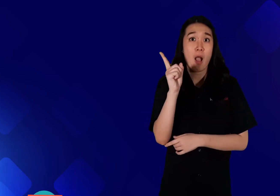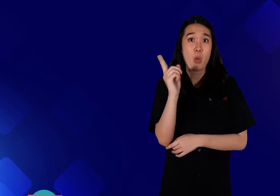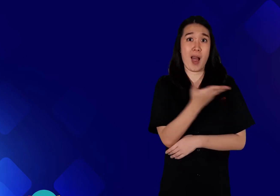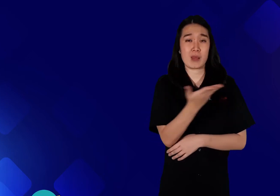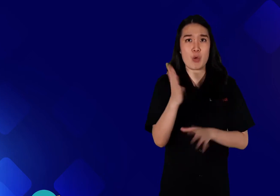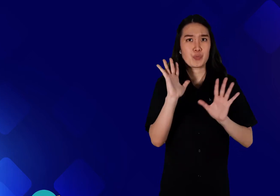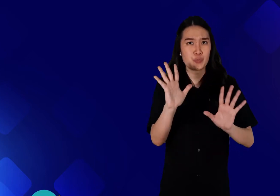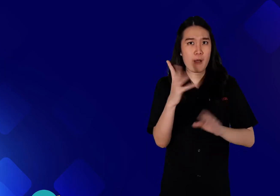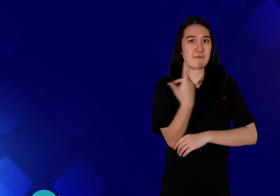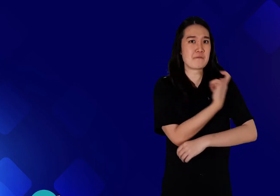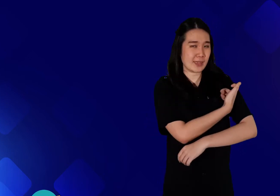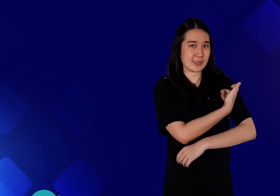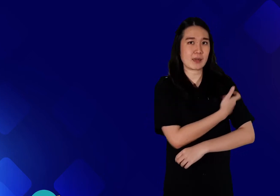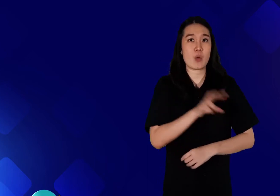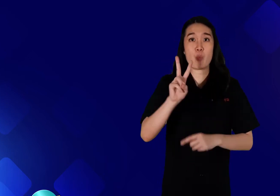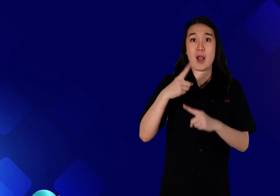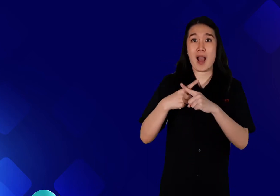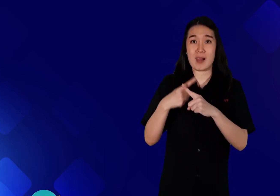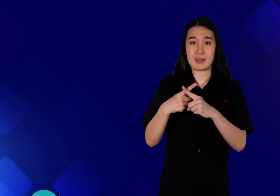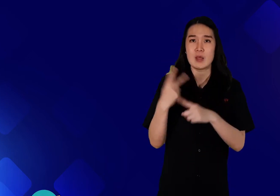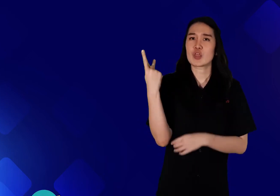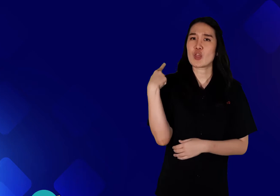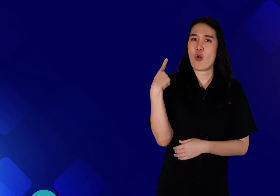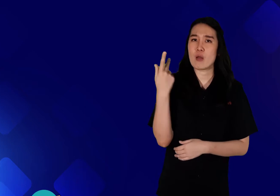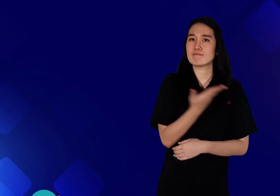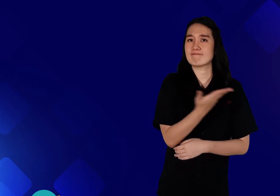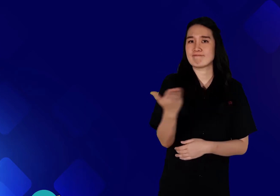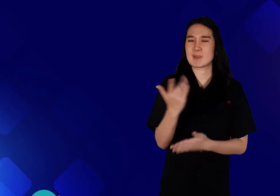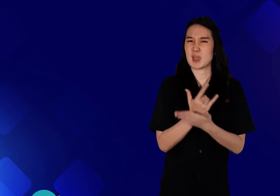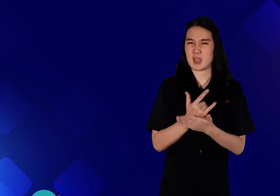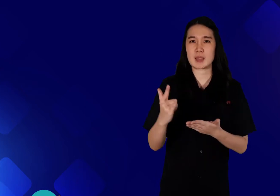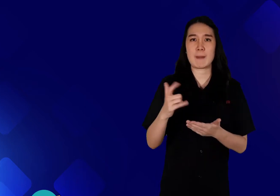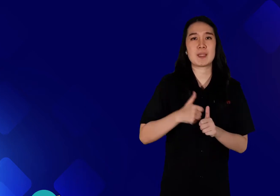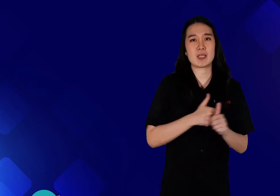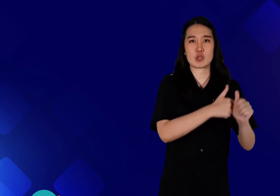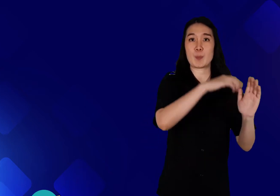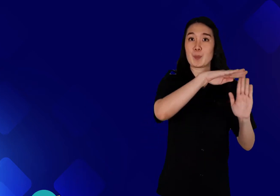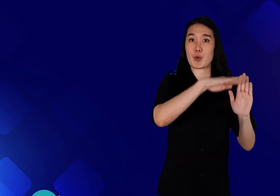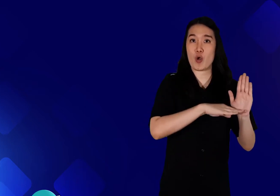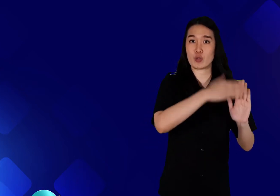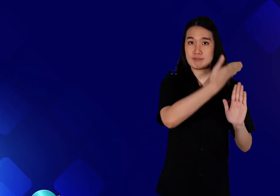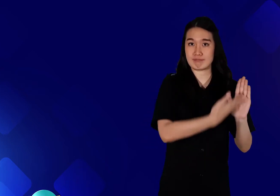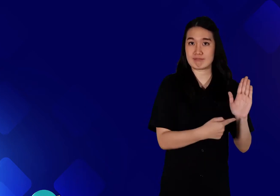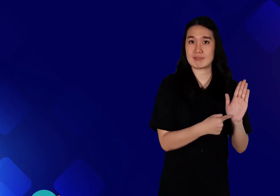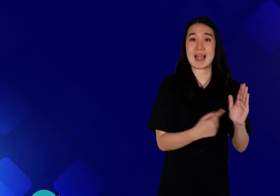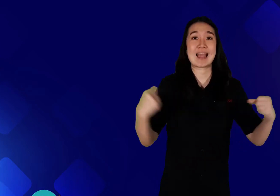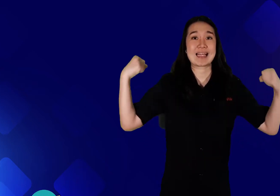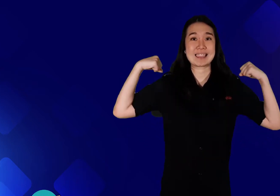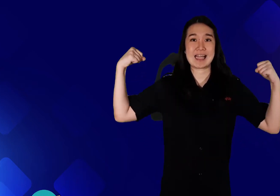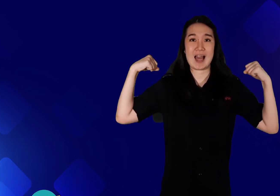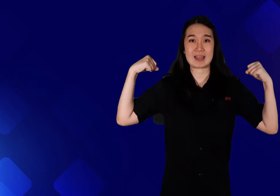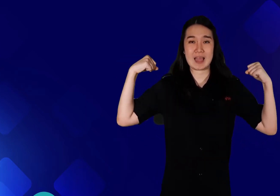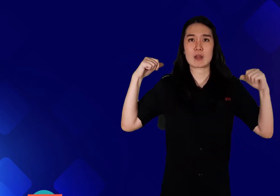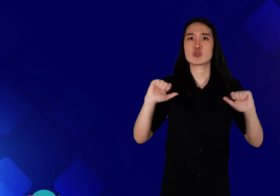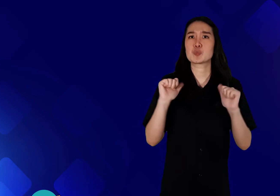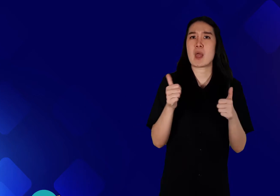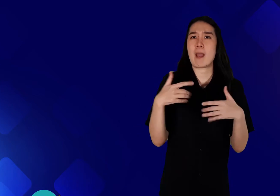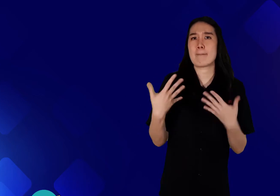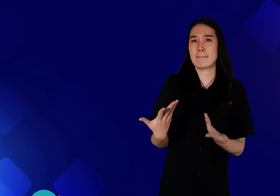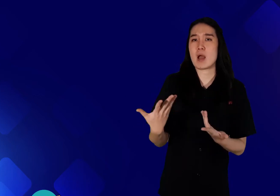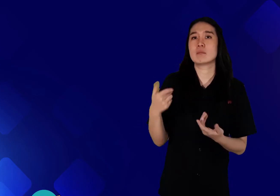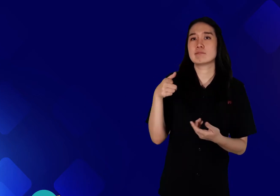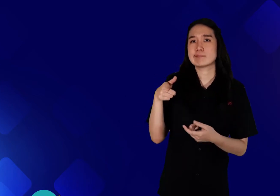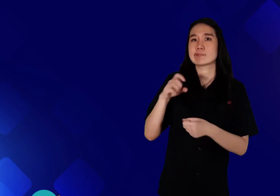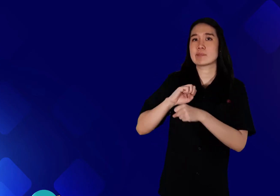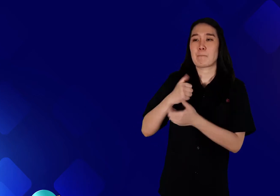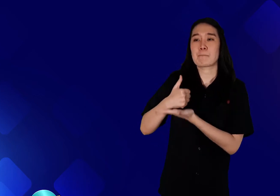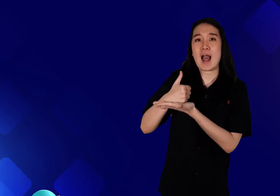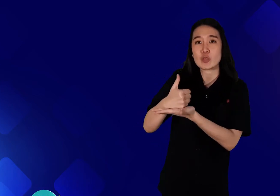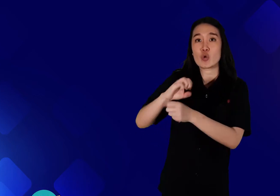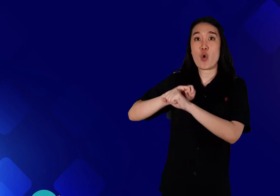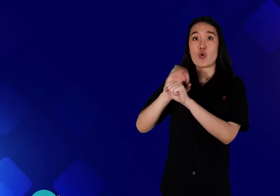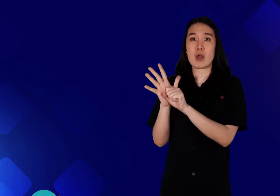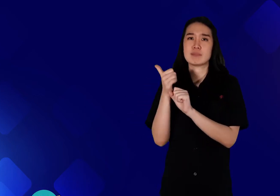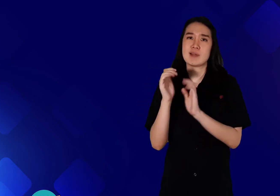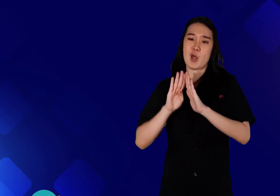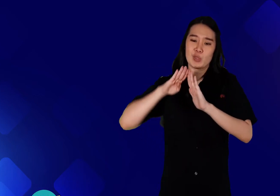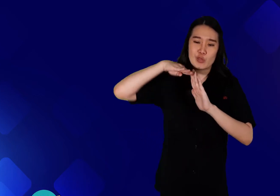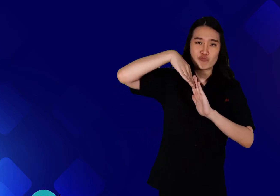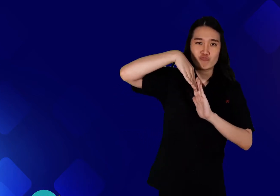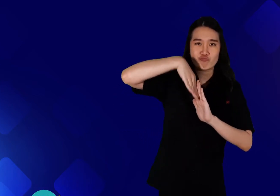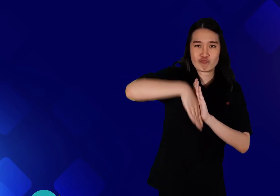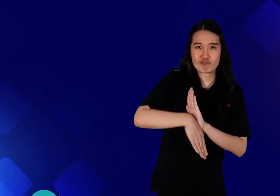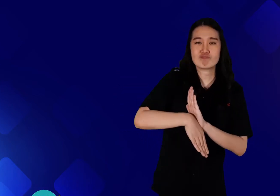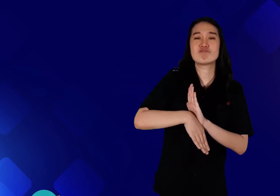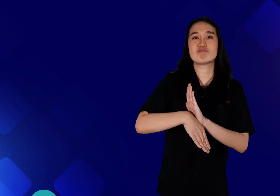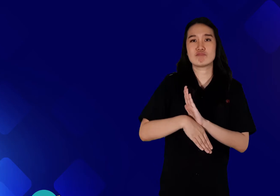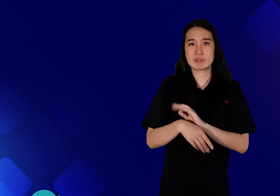If you have been vaccinated twice, you have to be obedient health protocols to help reduce Corona,